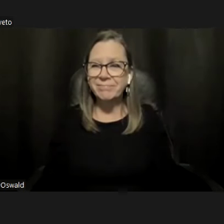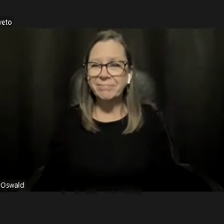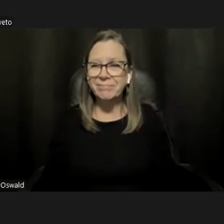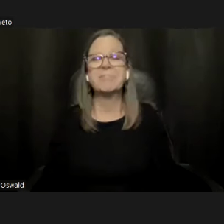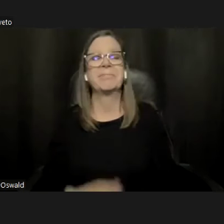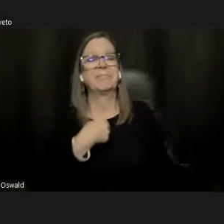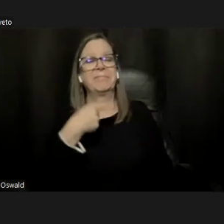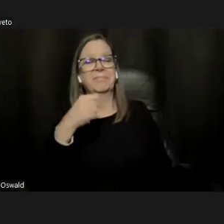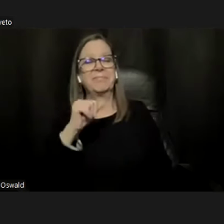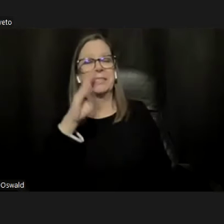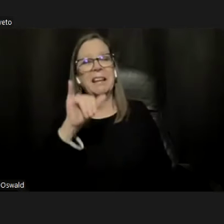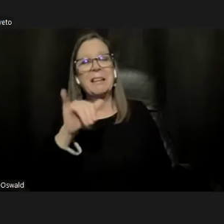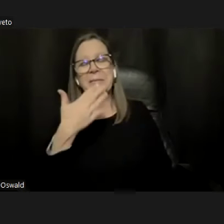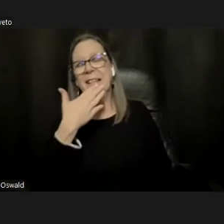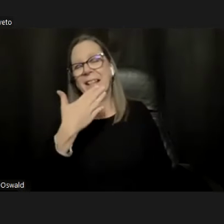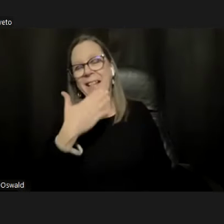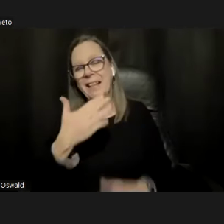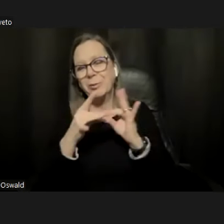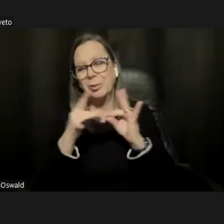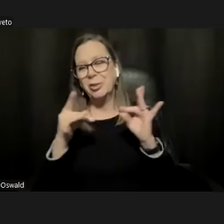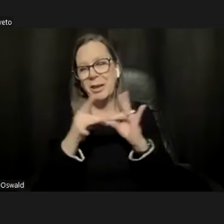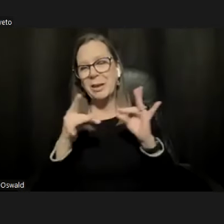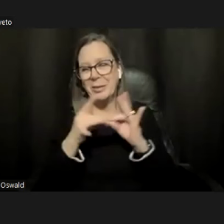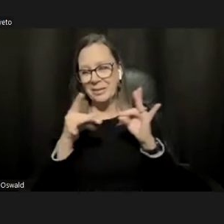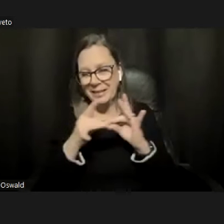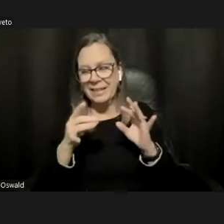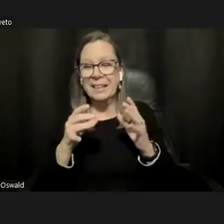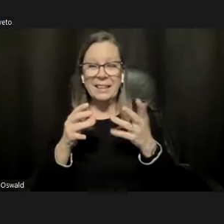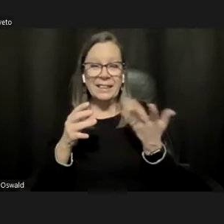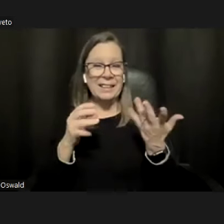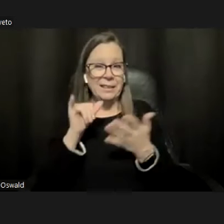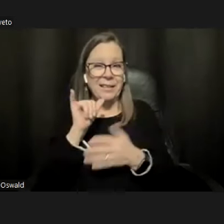Thank you so much for sharing all of that , and that is a good resource.